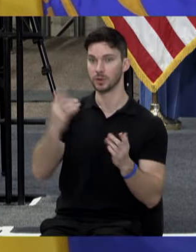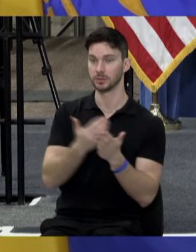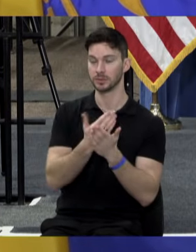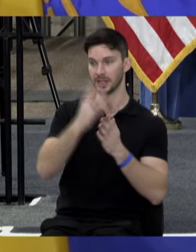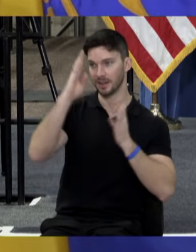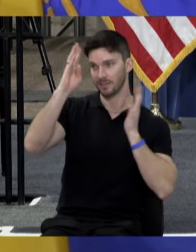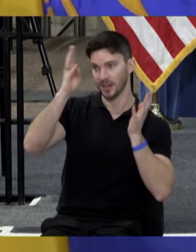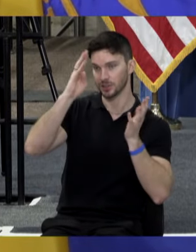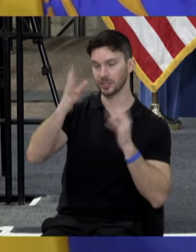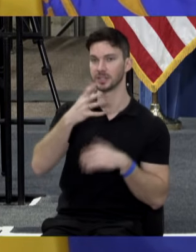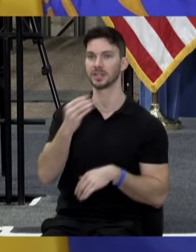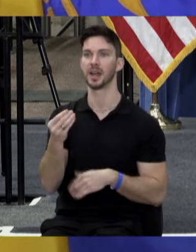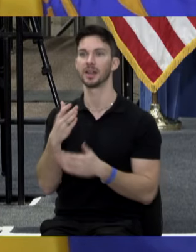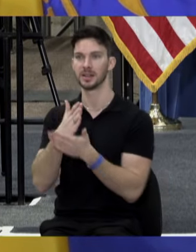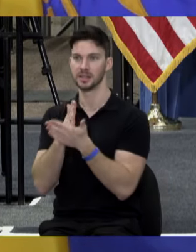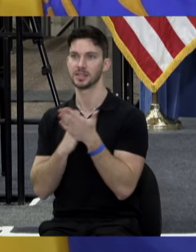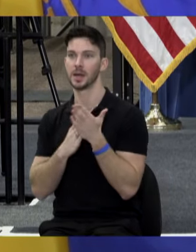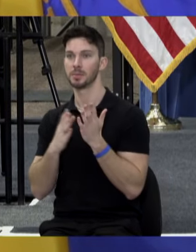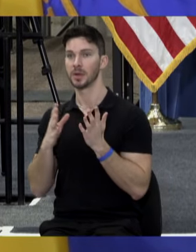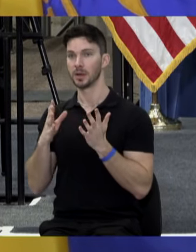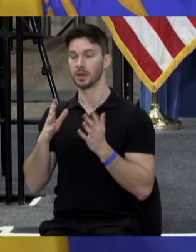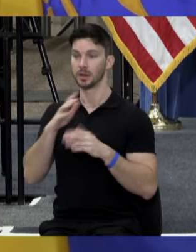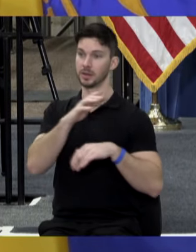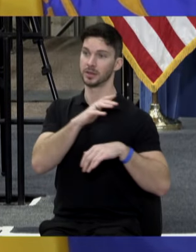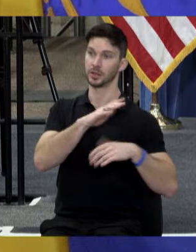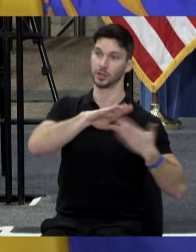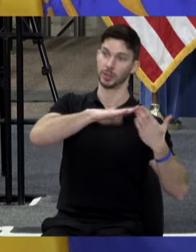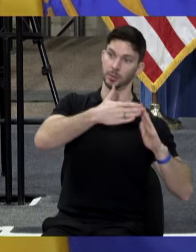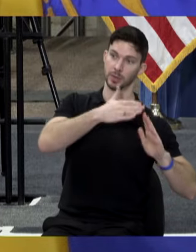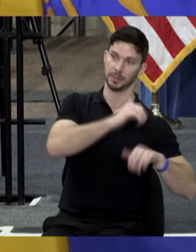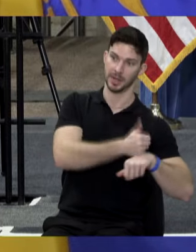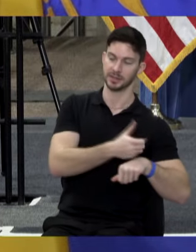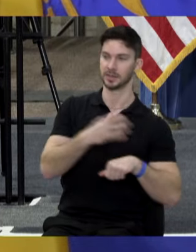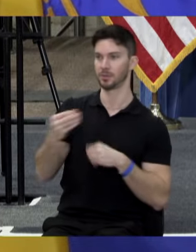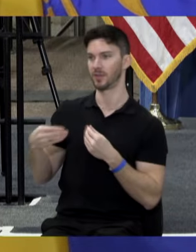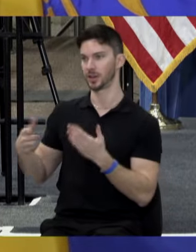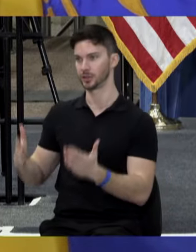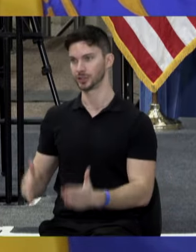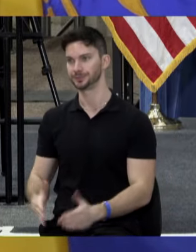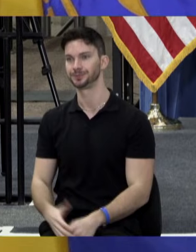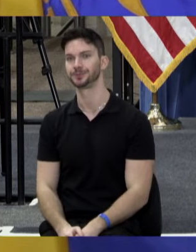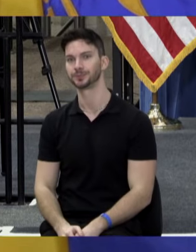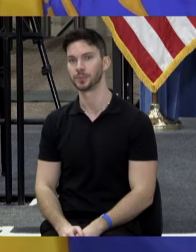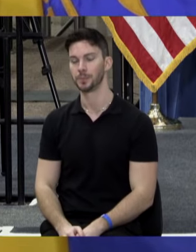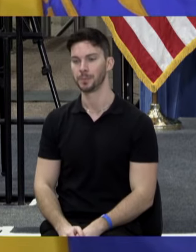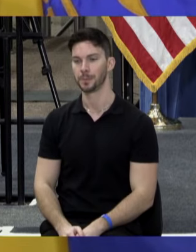across the sector from community-based and providers. But one resource I'm particularly